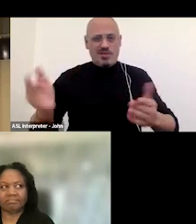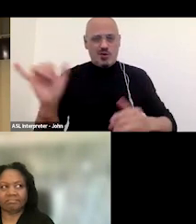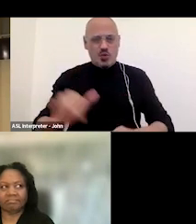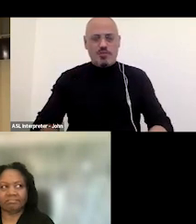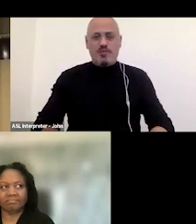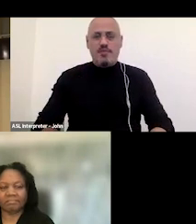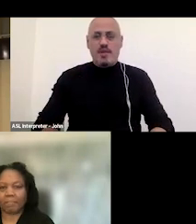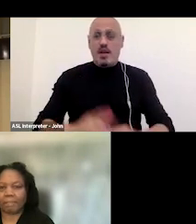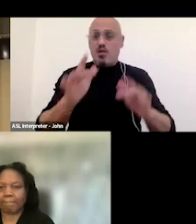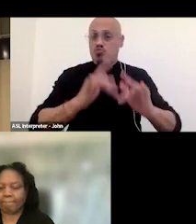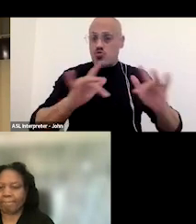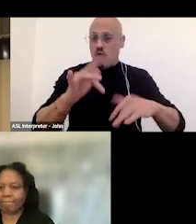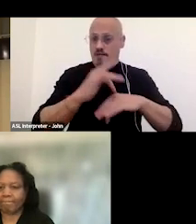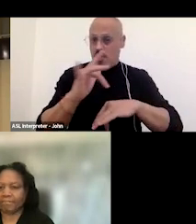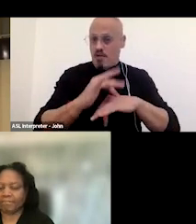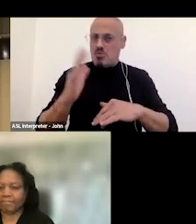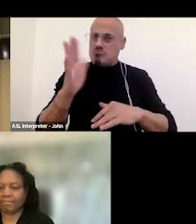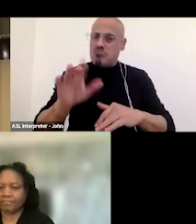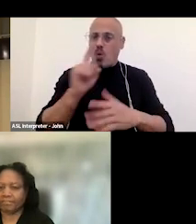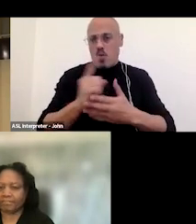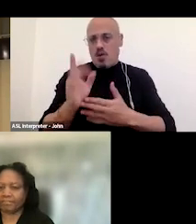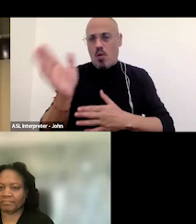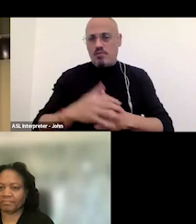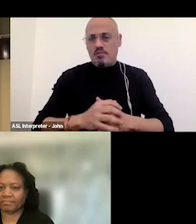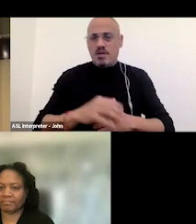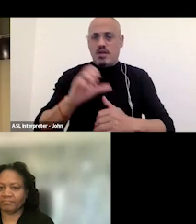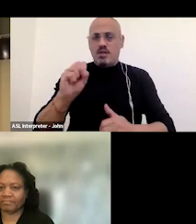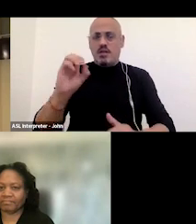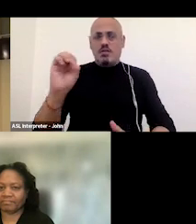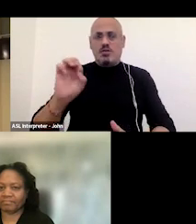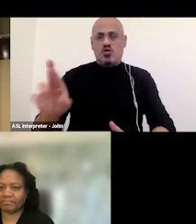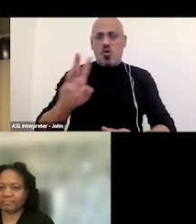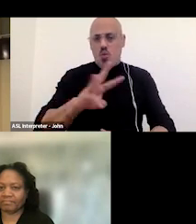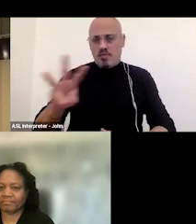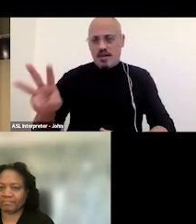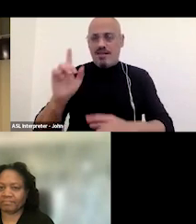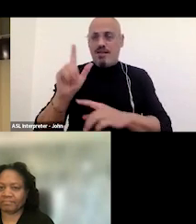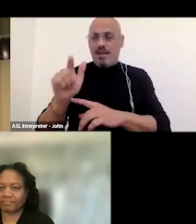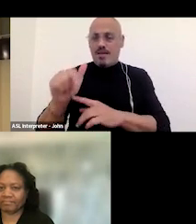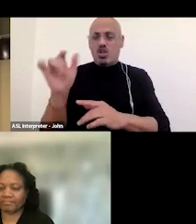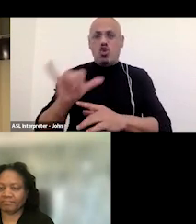So the recording will be available within about a week on the SOAR website and later also on YouTube.